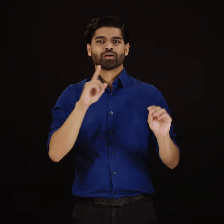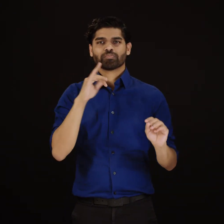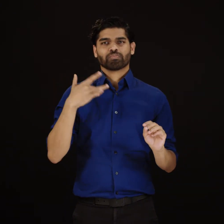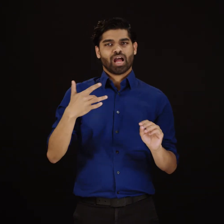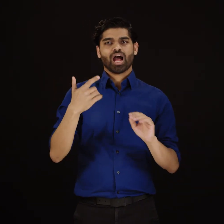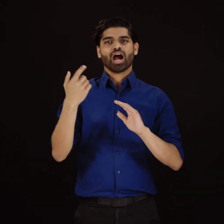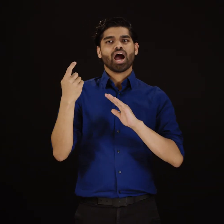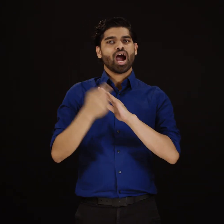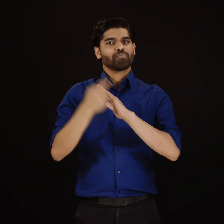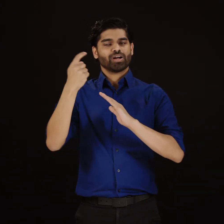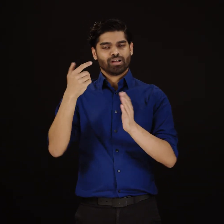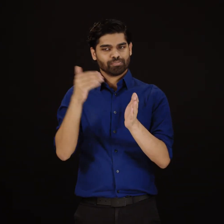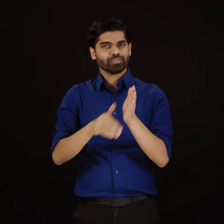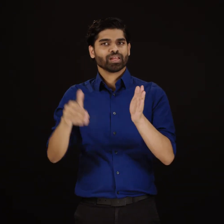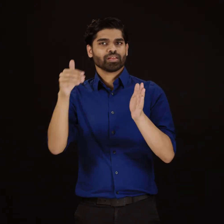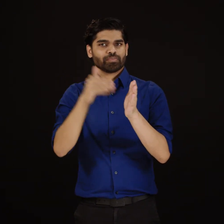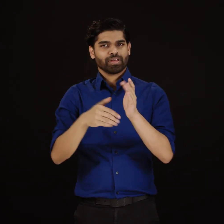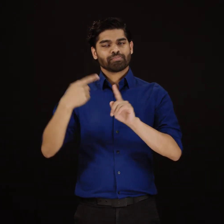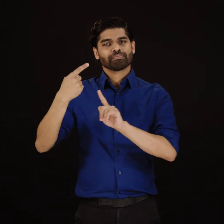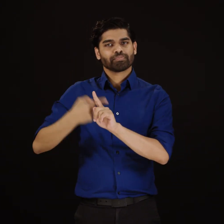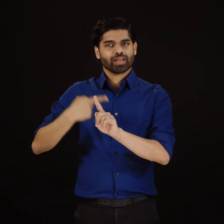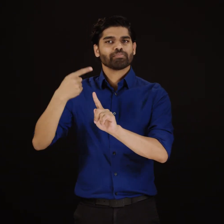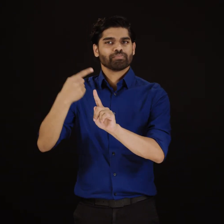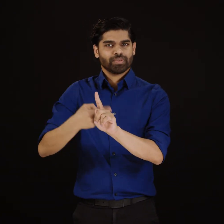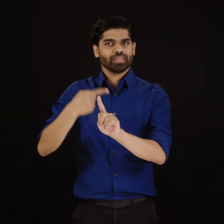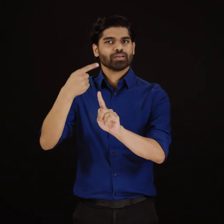an Indeterminate Contract or Month-to-Month.